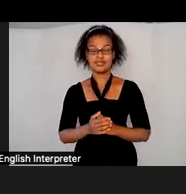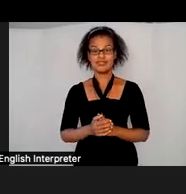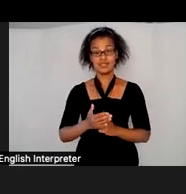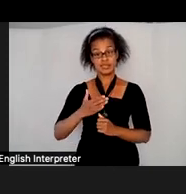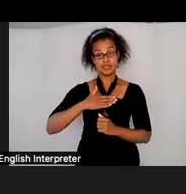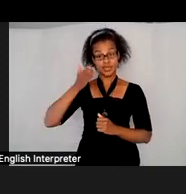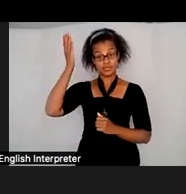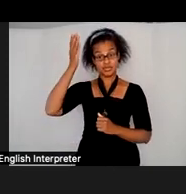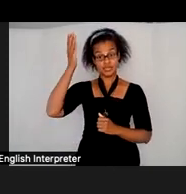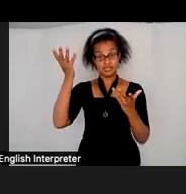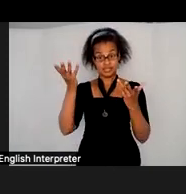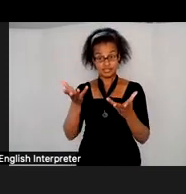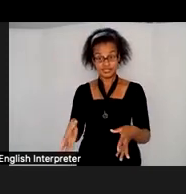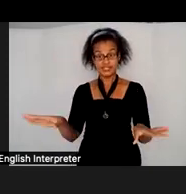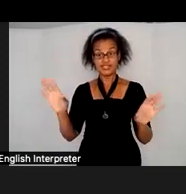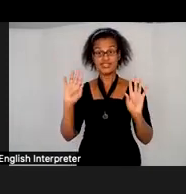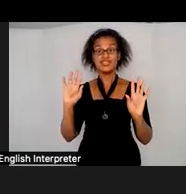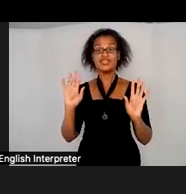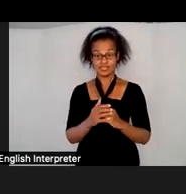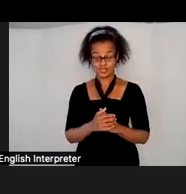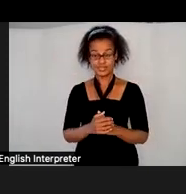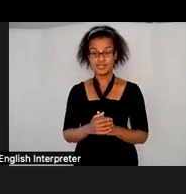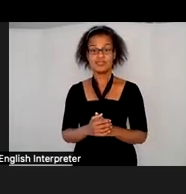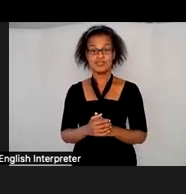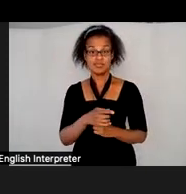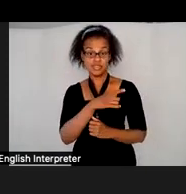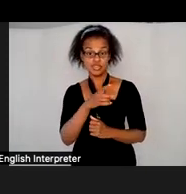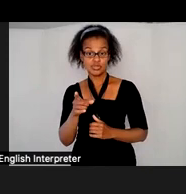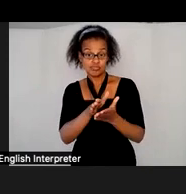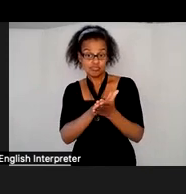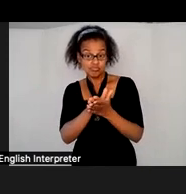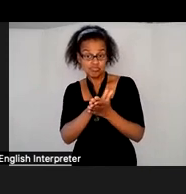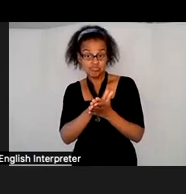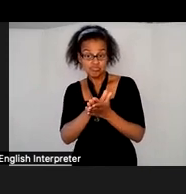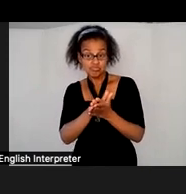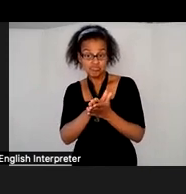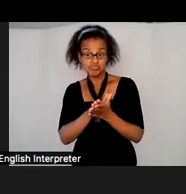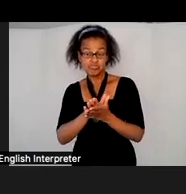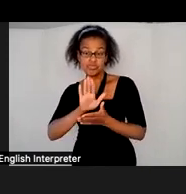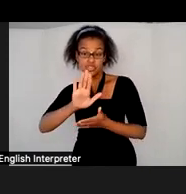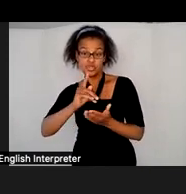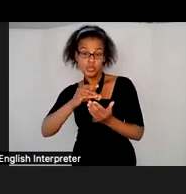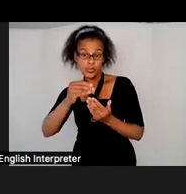So for those who are interested in coming to the farm, and seeing ways that we can collaborate,